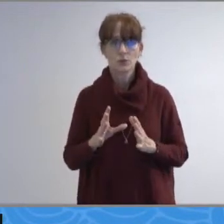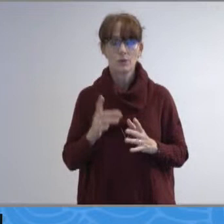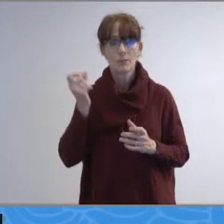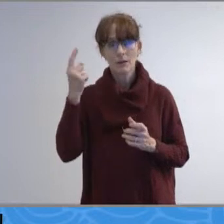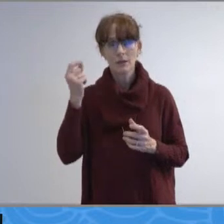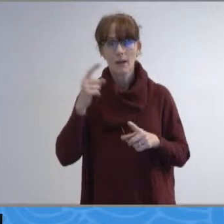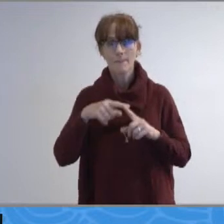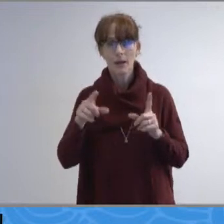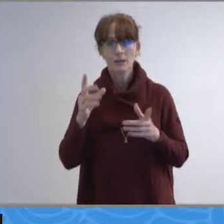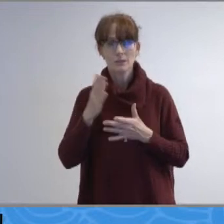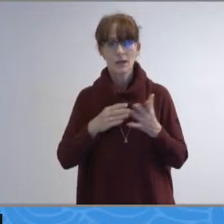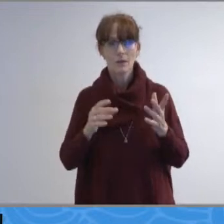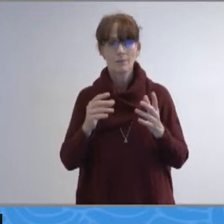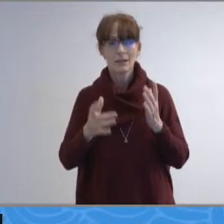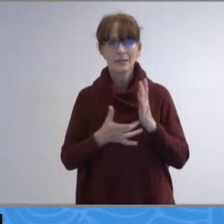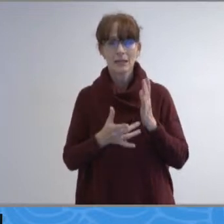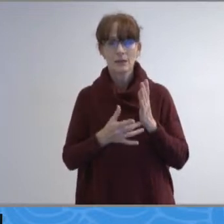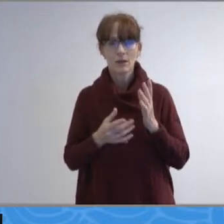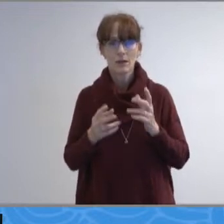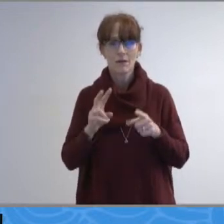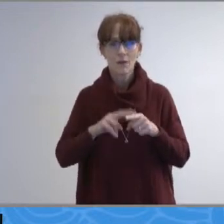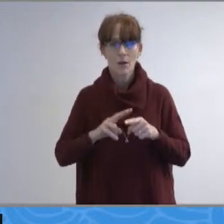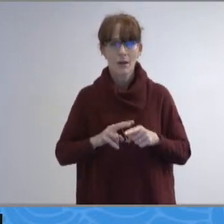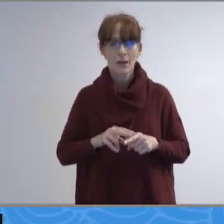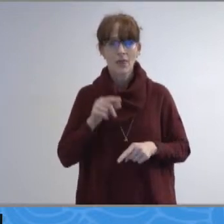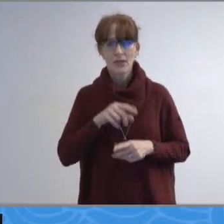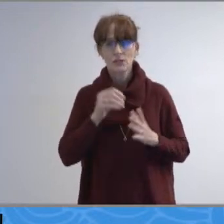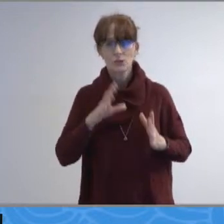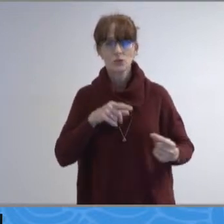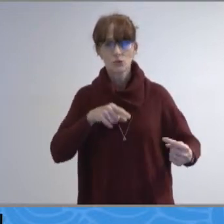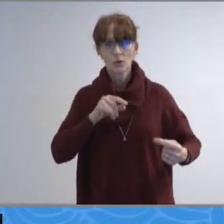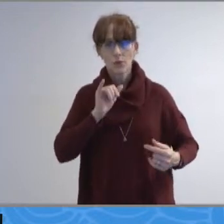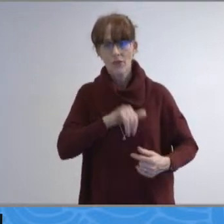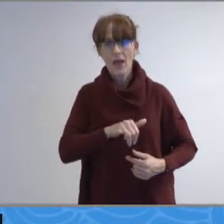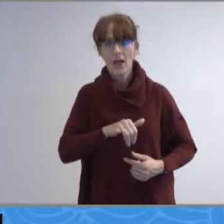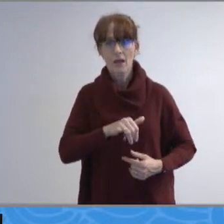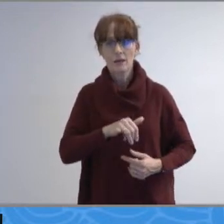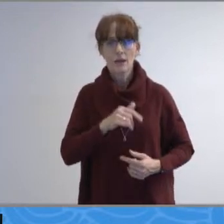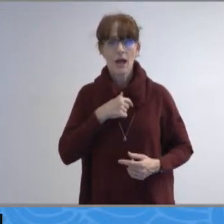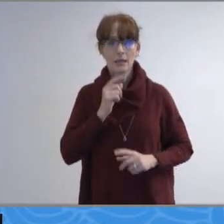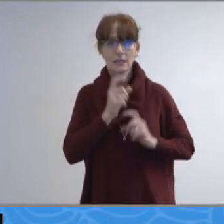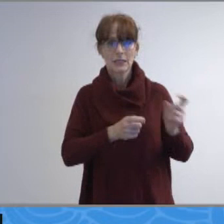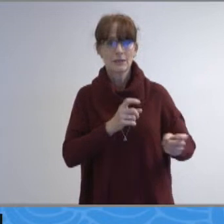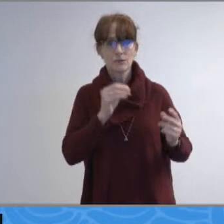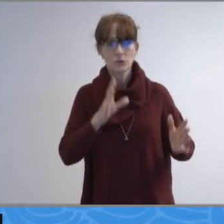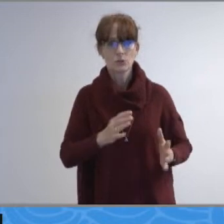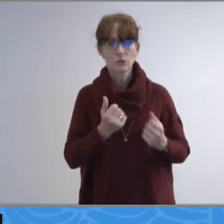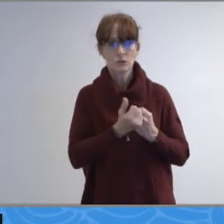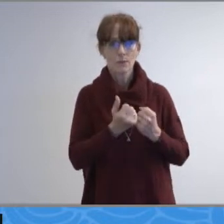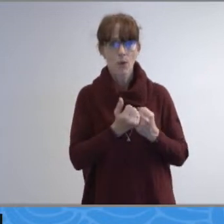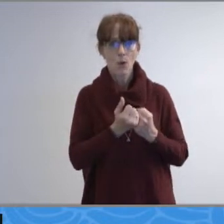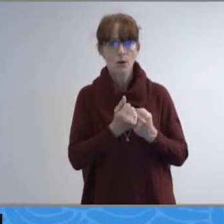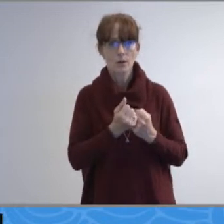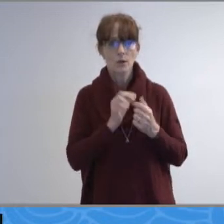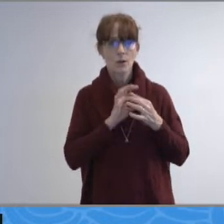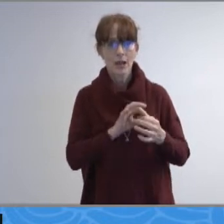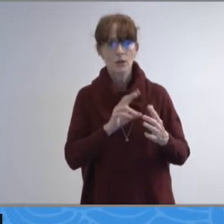but there's going to be some technical vocabulary in there. And I know that this student struggles with that. So I can give the students some supports around vocabulary,